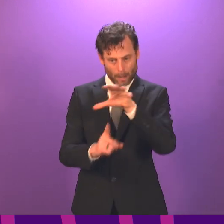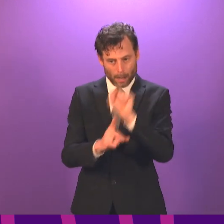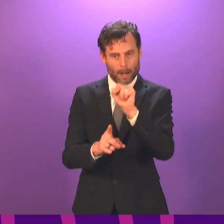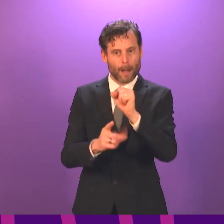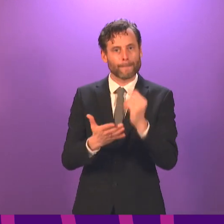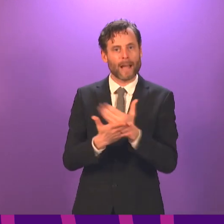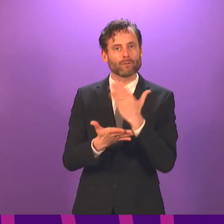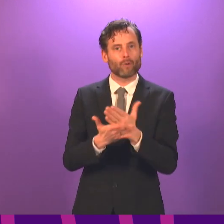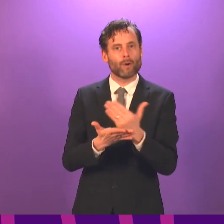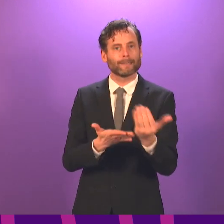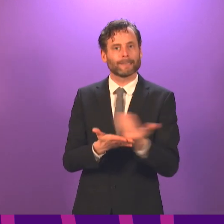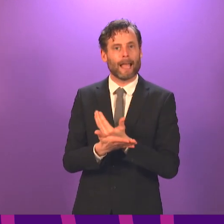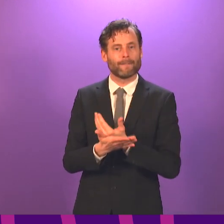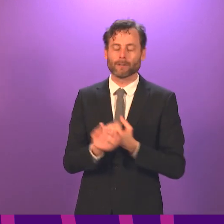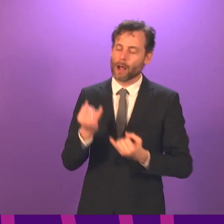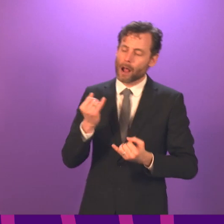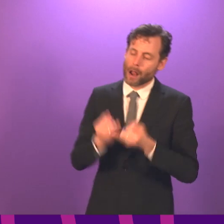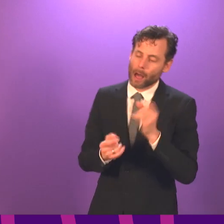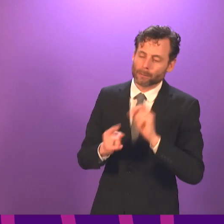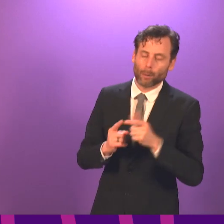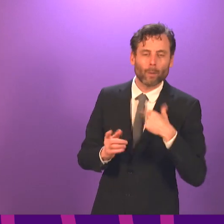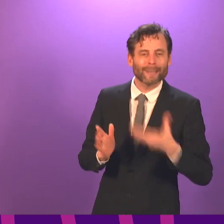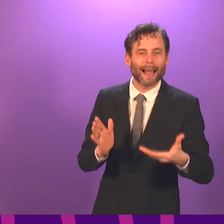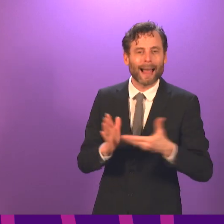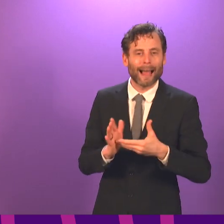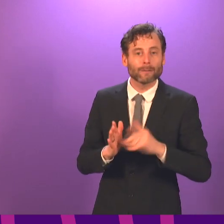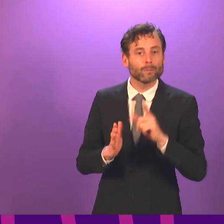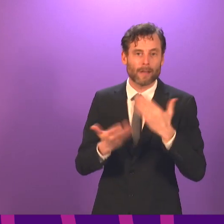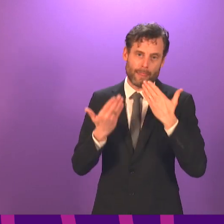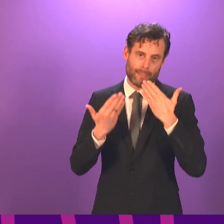The final point that I want to make on schools is simply to say thank you—first to all